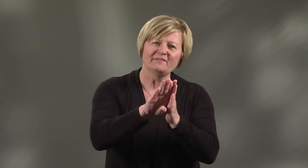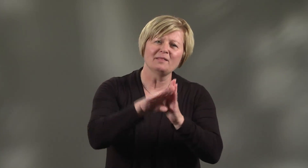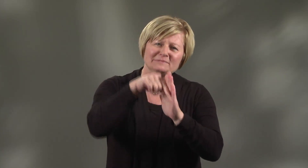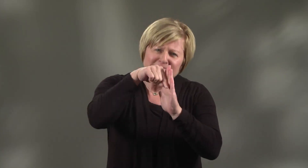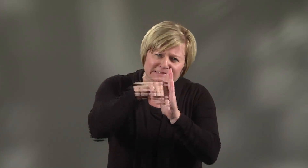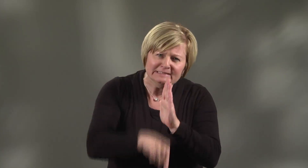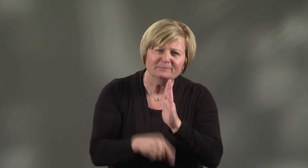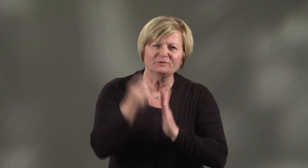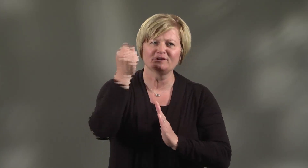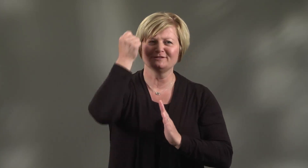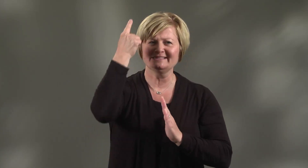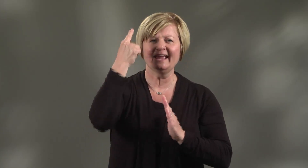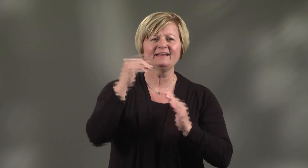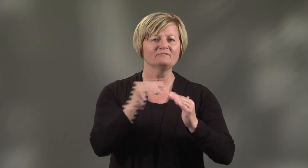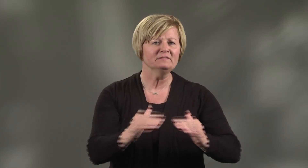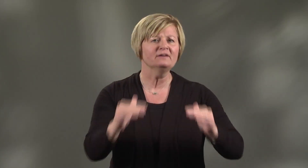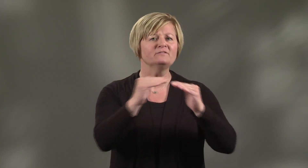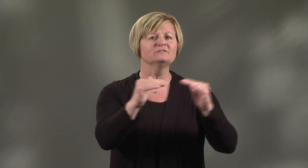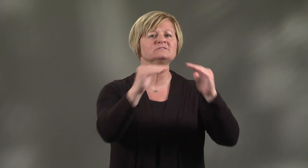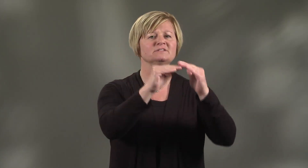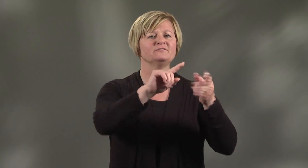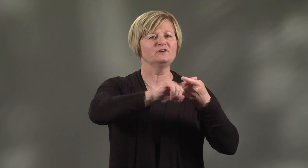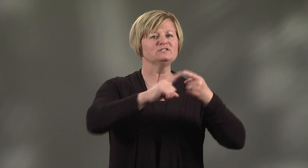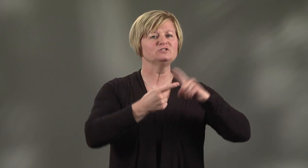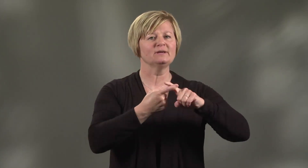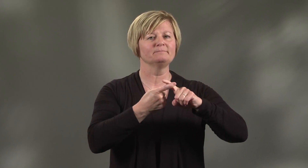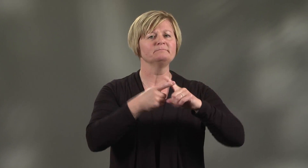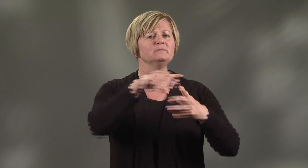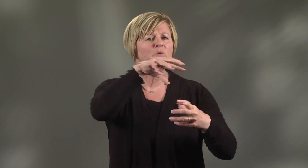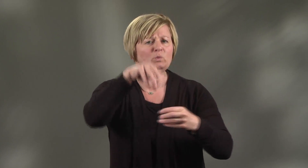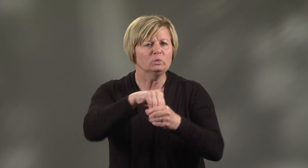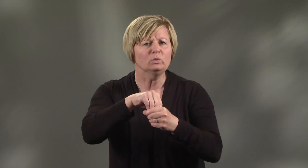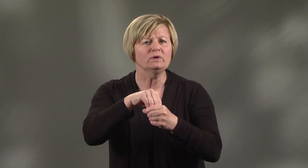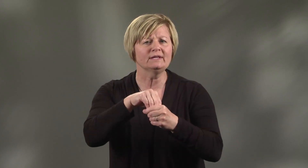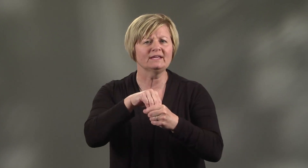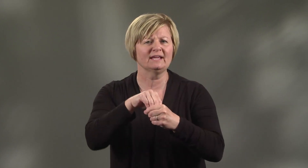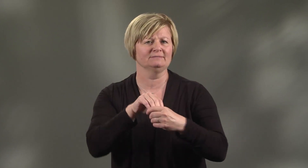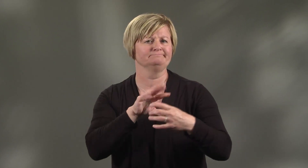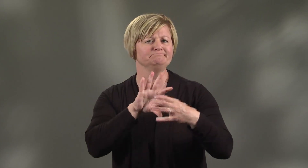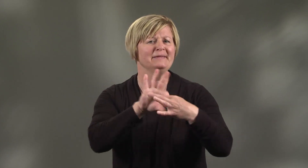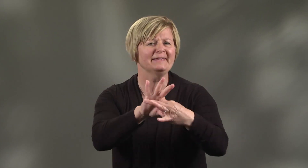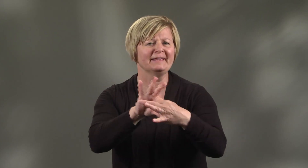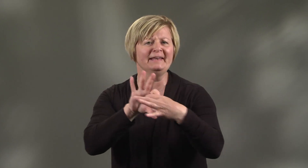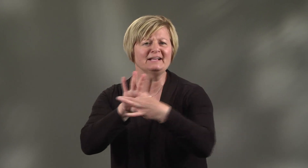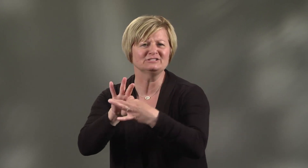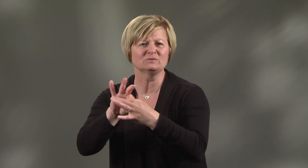a deeper understanding of levels of friendships, including making connections with role models